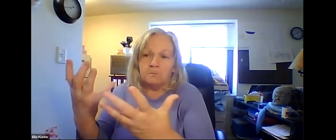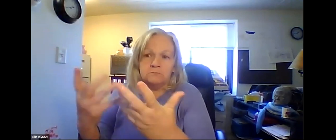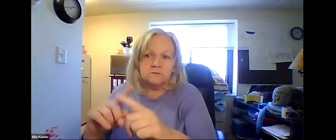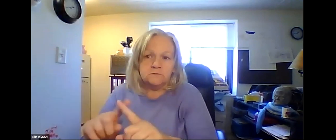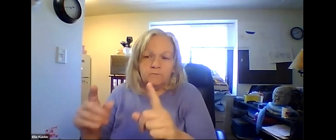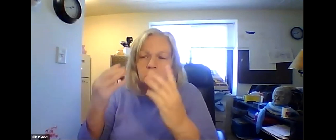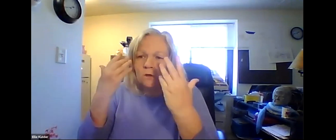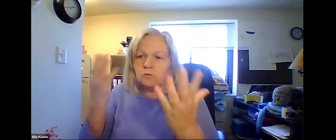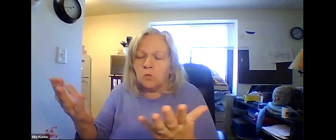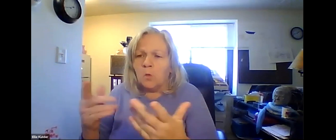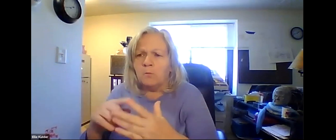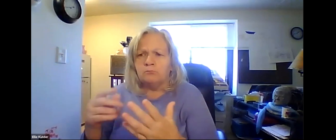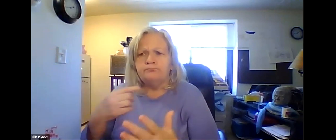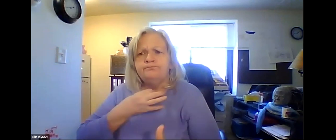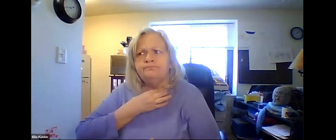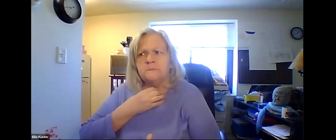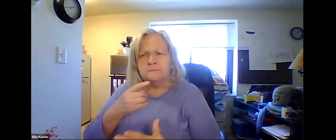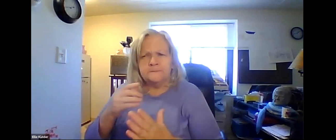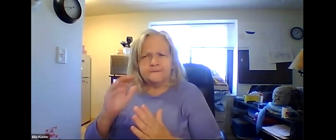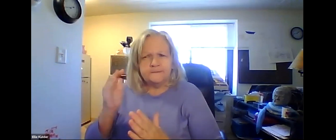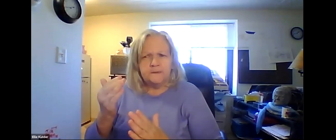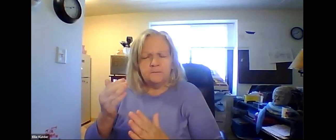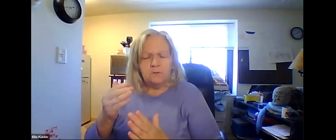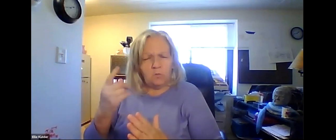rallies and I know COVID-19 has changed that, but I am